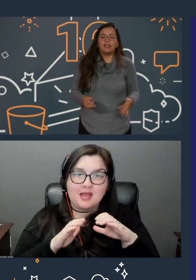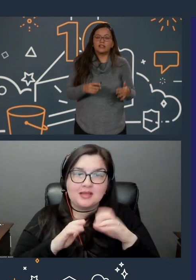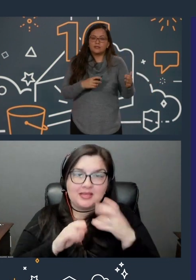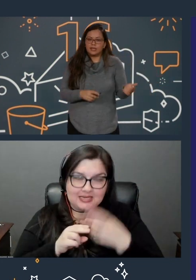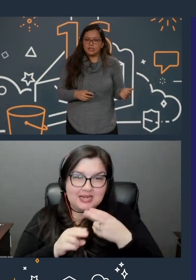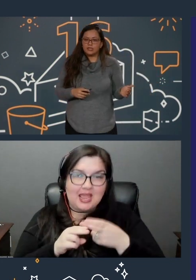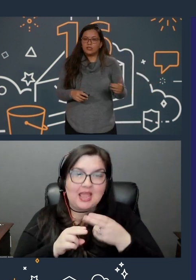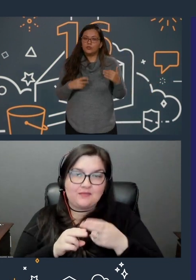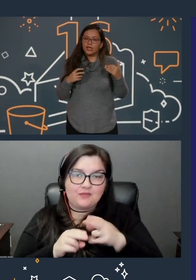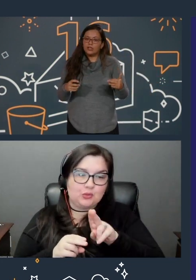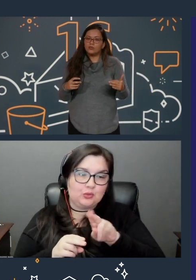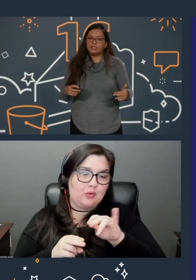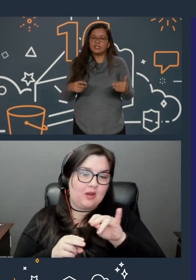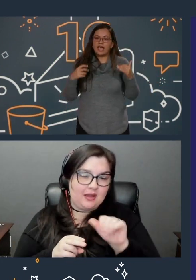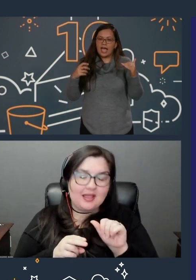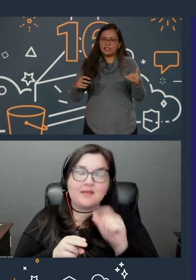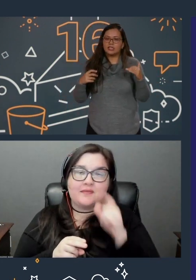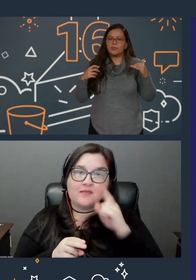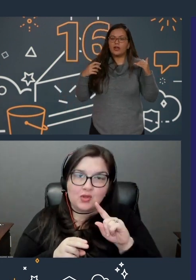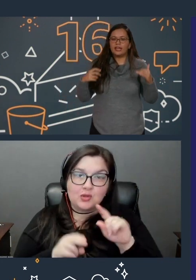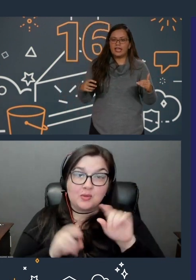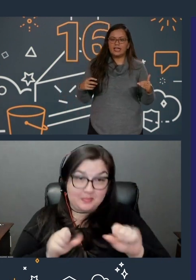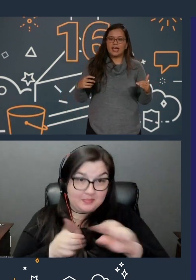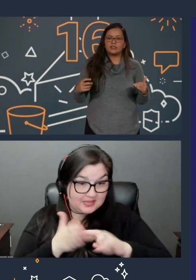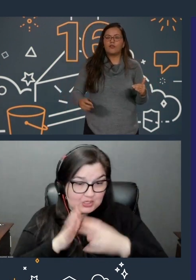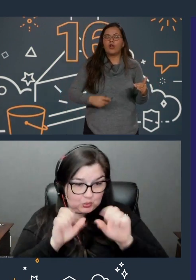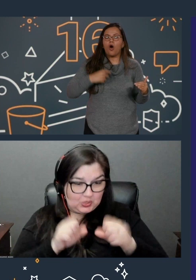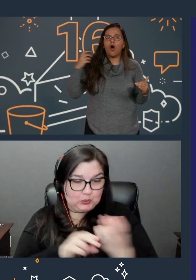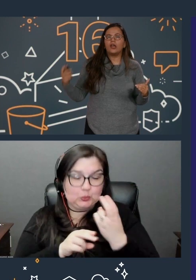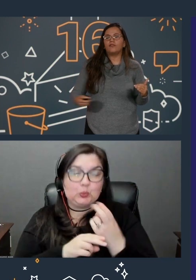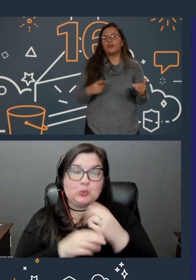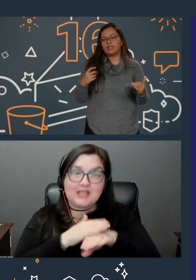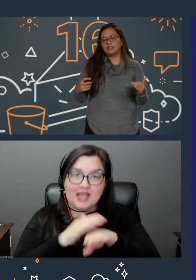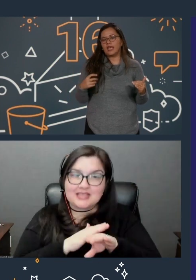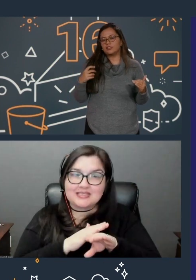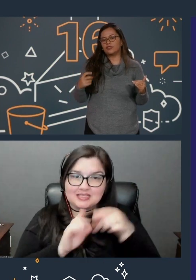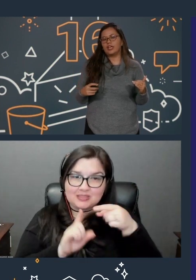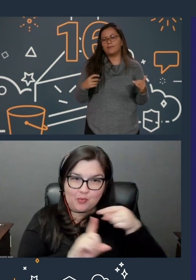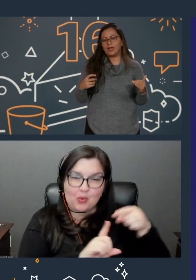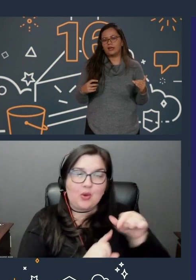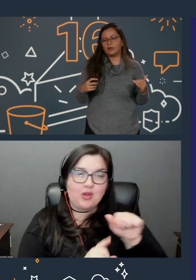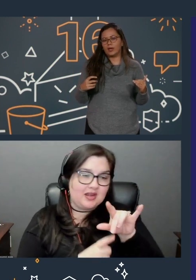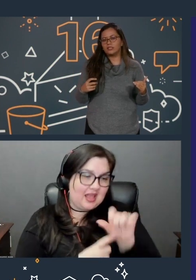And this means you can use these Access Point Alias for all of your S3 API requests